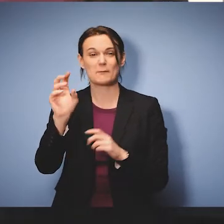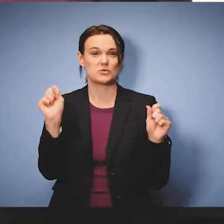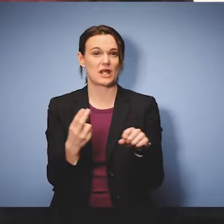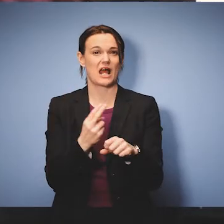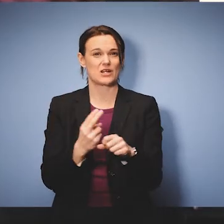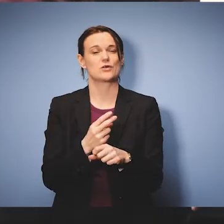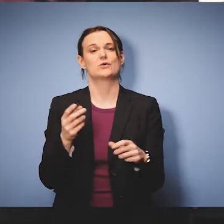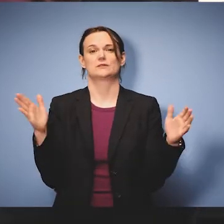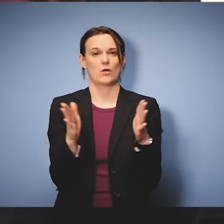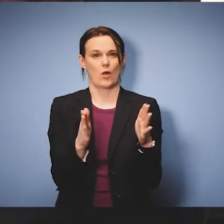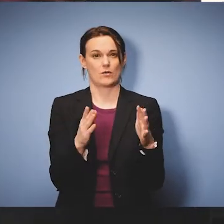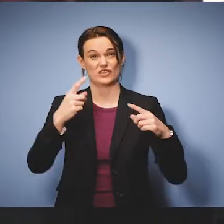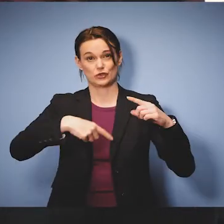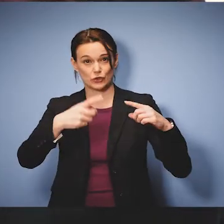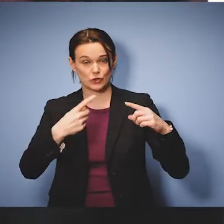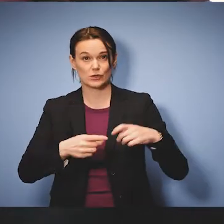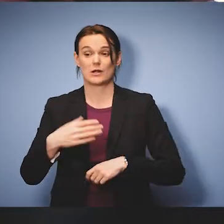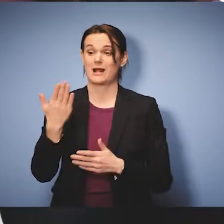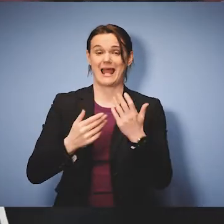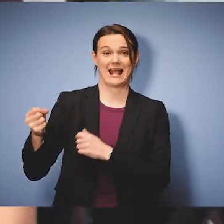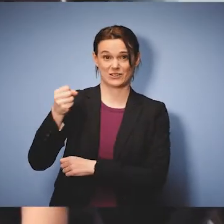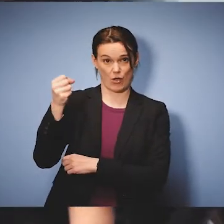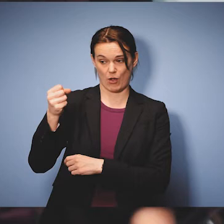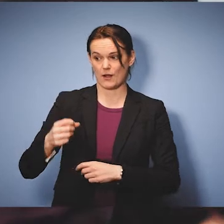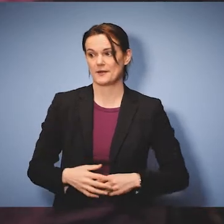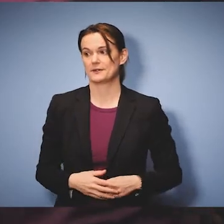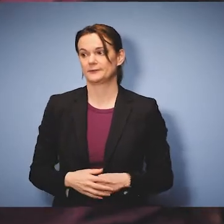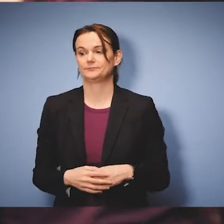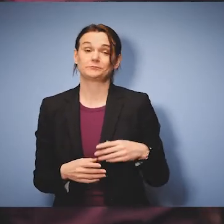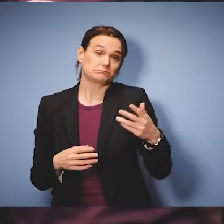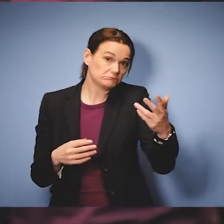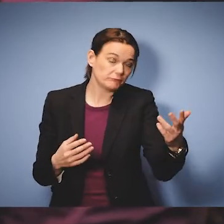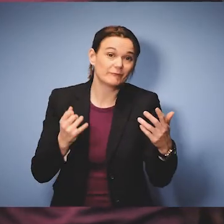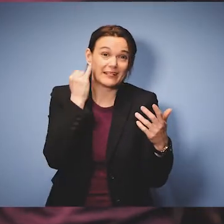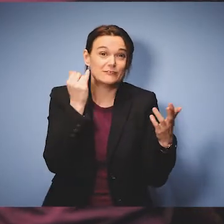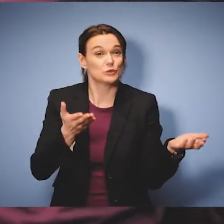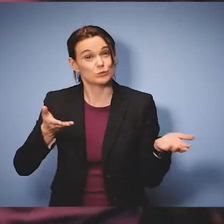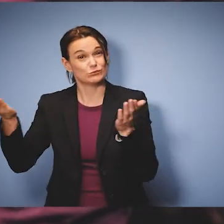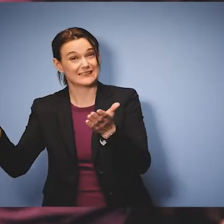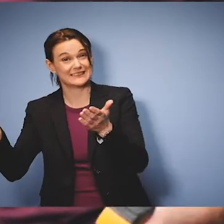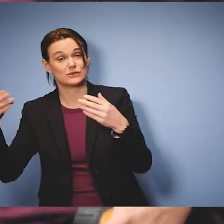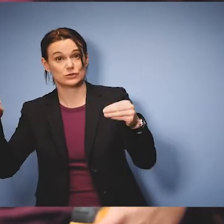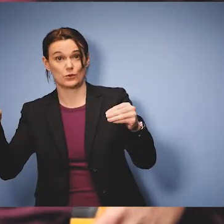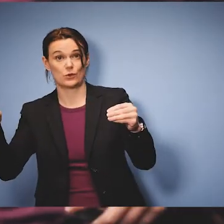like a circular saw, a hand saw. And a lot of people don't know that if you actually take your product to the hardware store